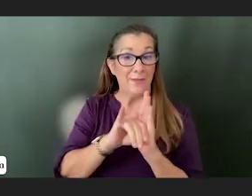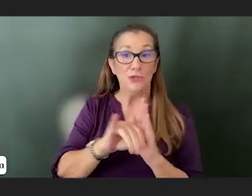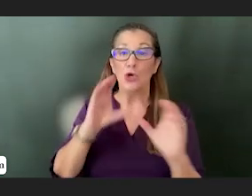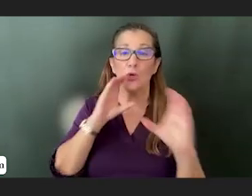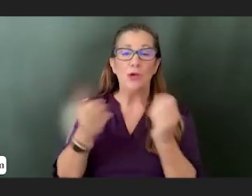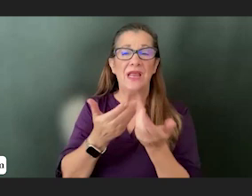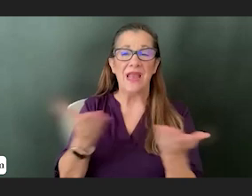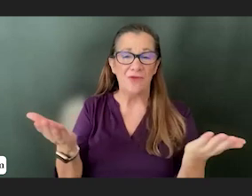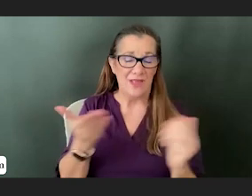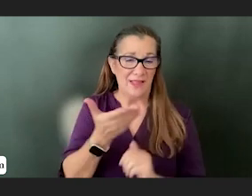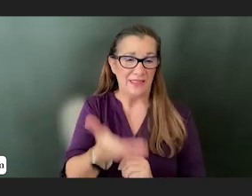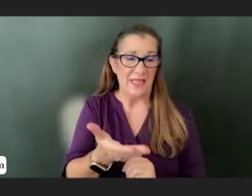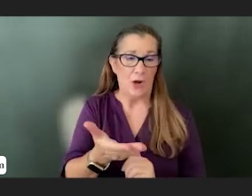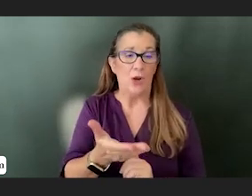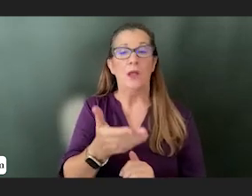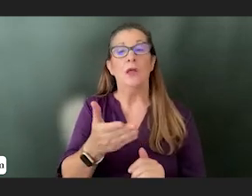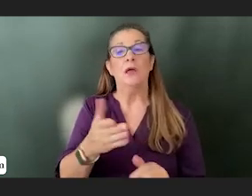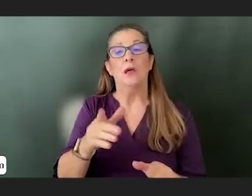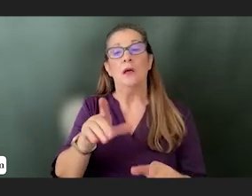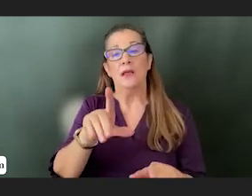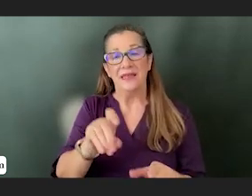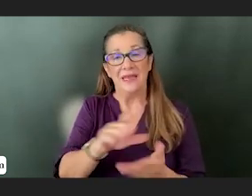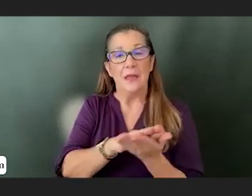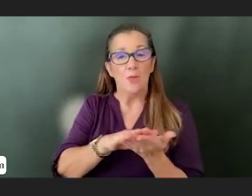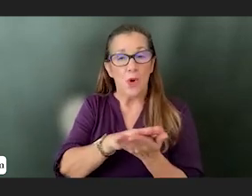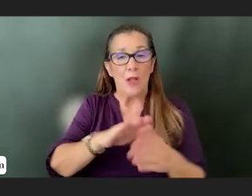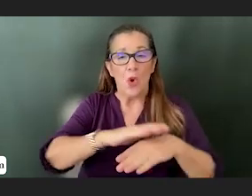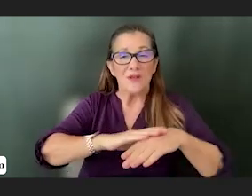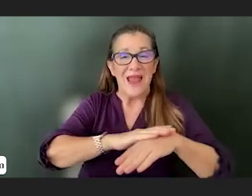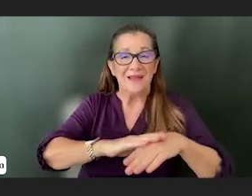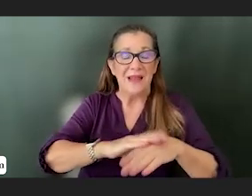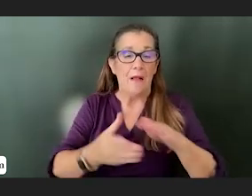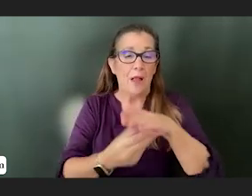That's there without a braille or tactile copy of that image to support it.